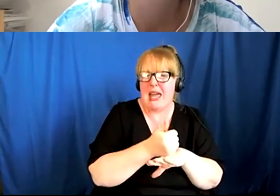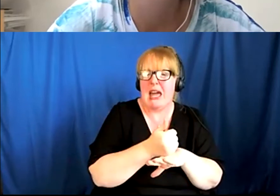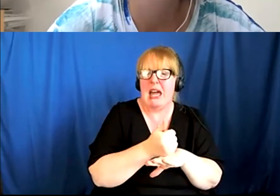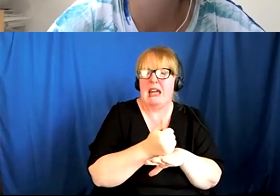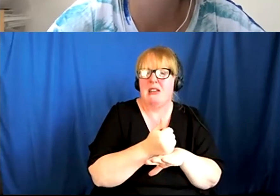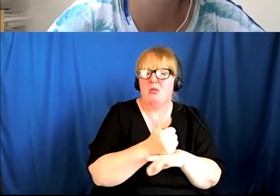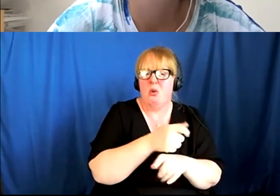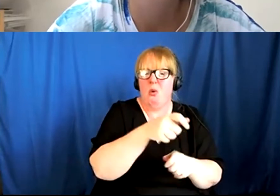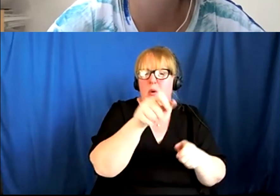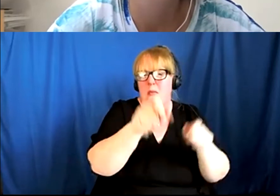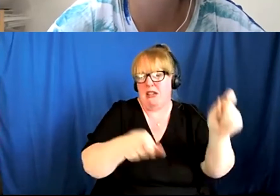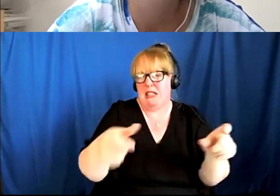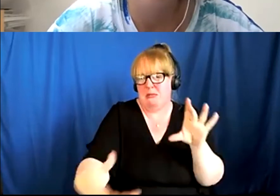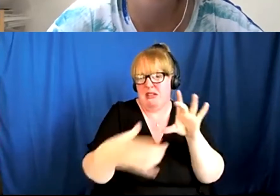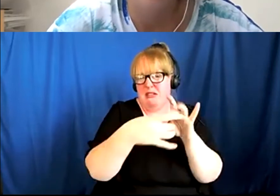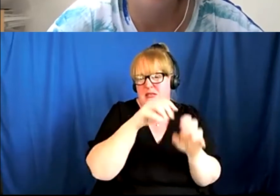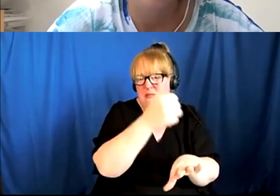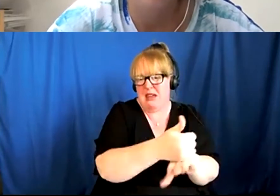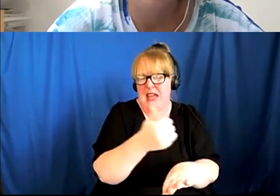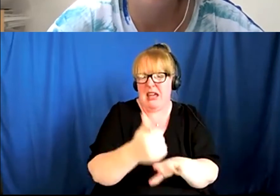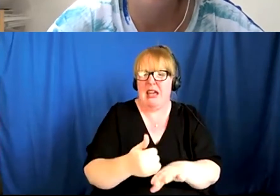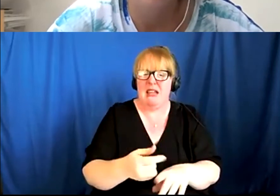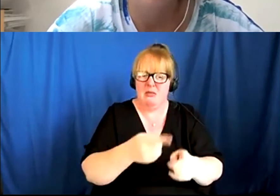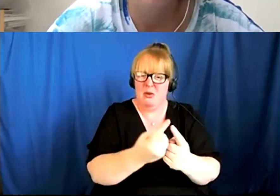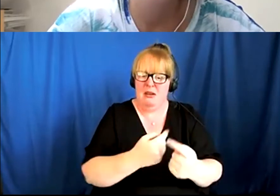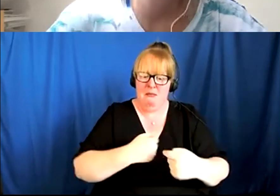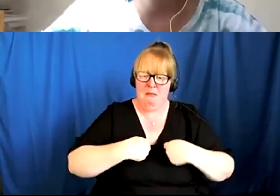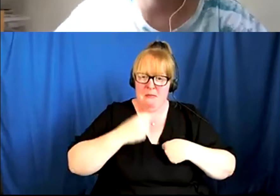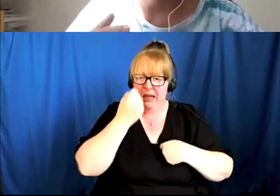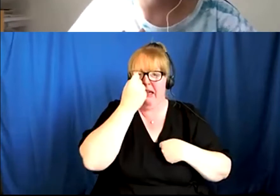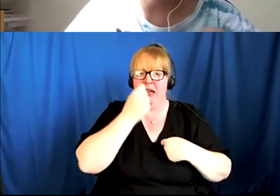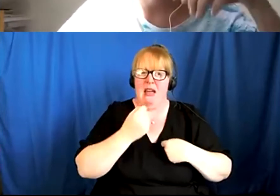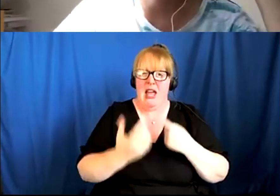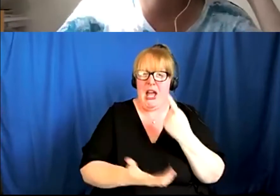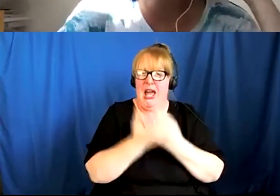have different ideas about the outcome, and, you know, this sort of feel to put in,